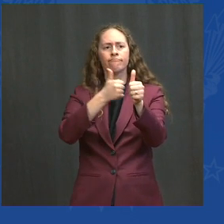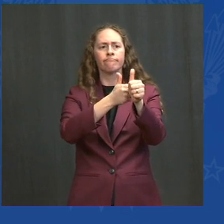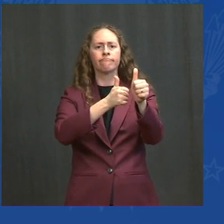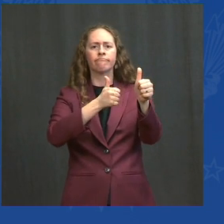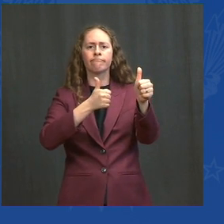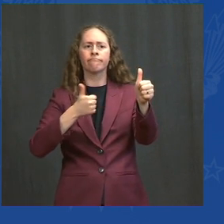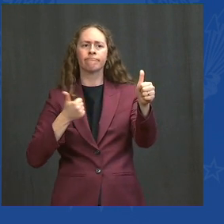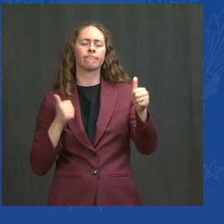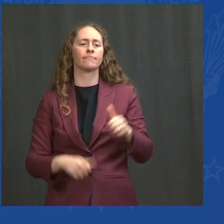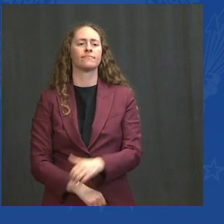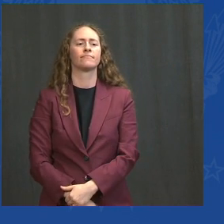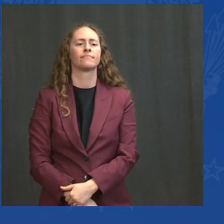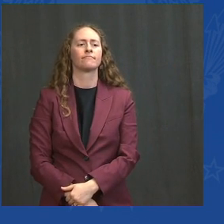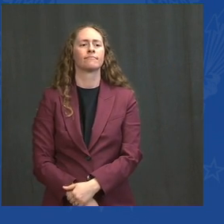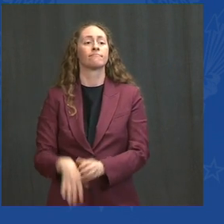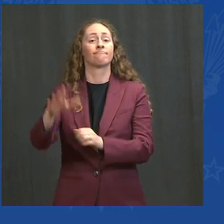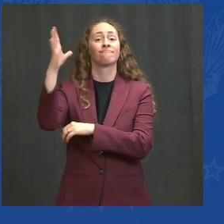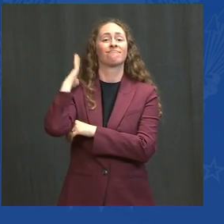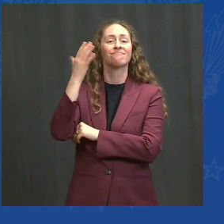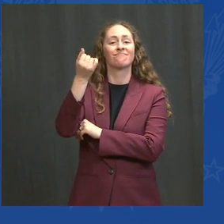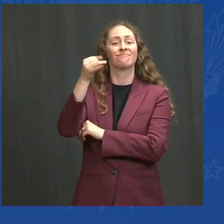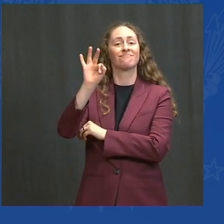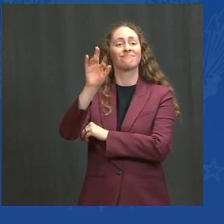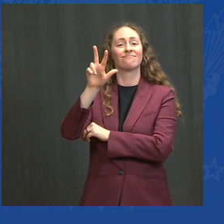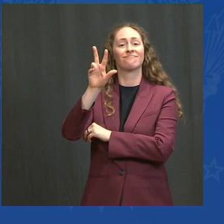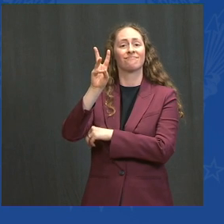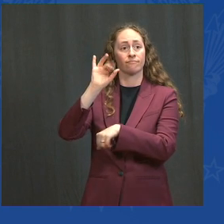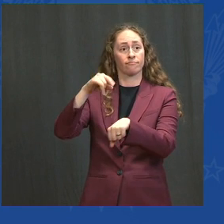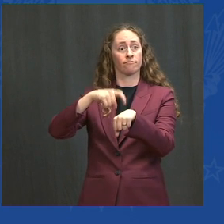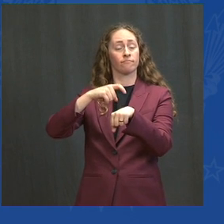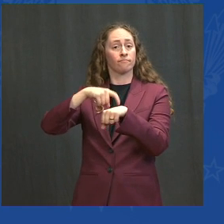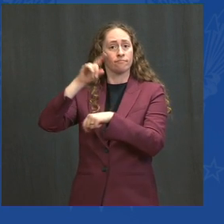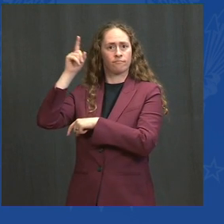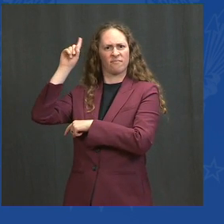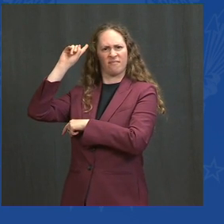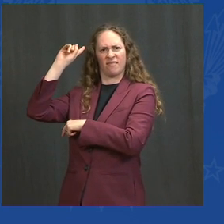the federal government brought electricity to nearly every home and farm in America,